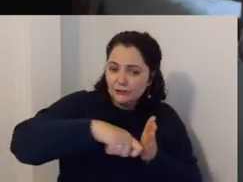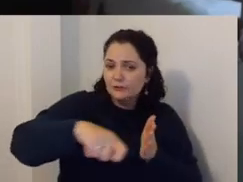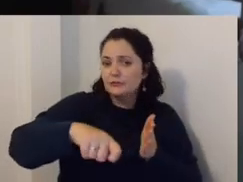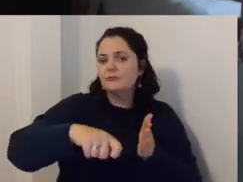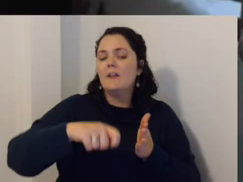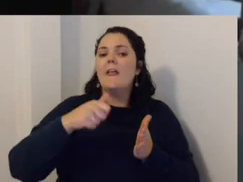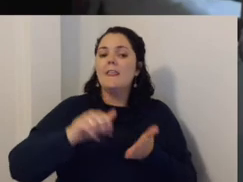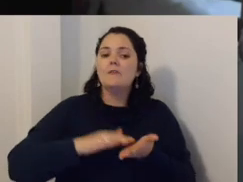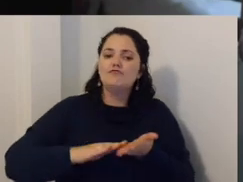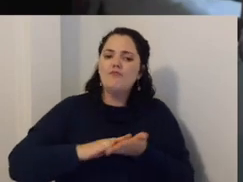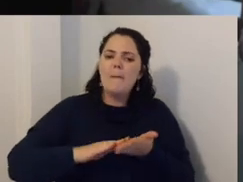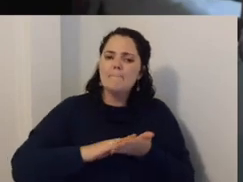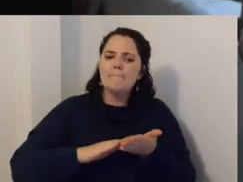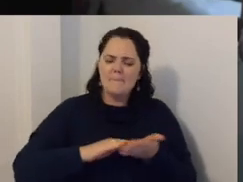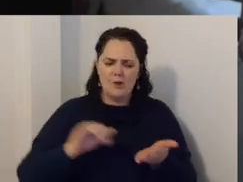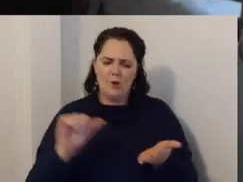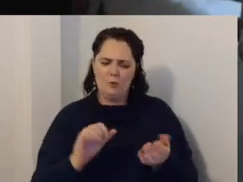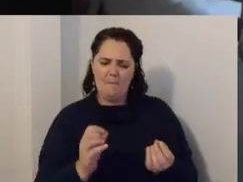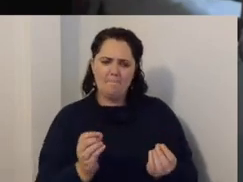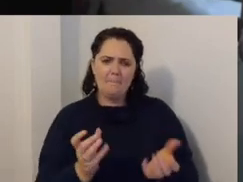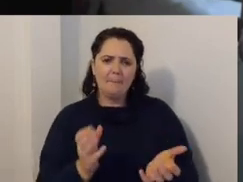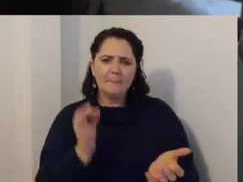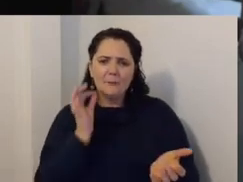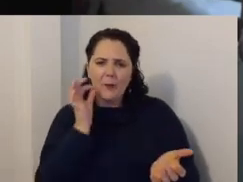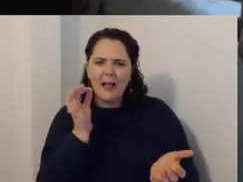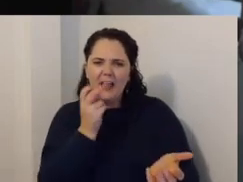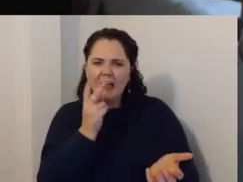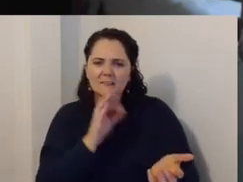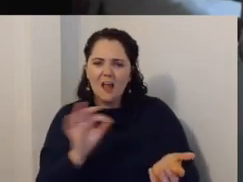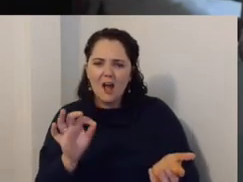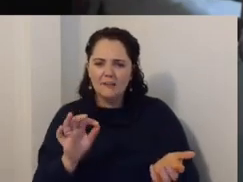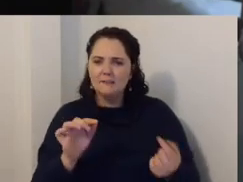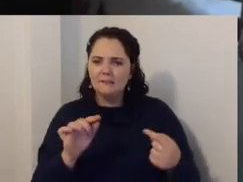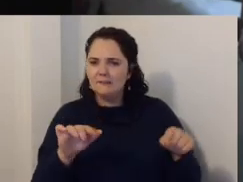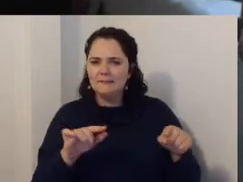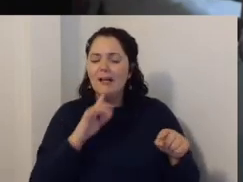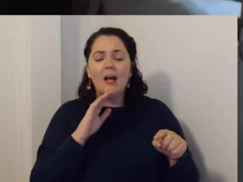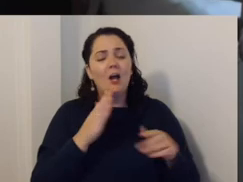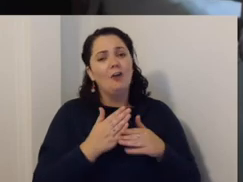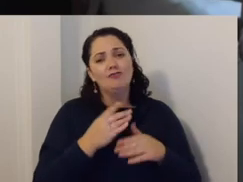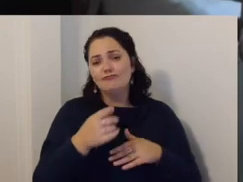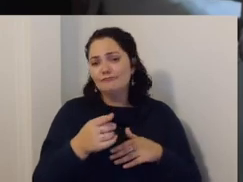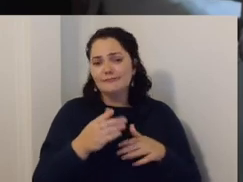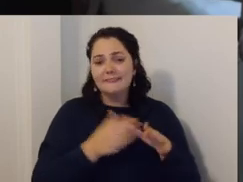of the of the powder, typically that is really will come down to the the hard pencil that you're using